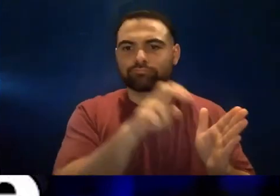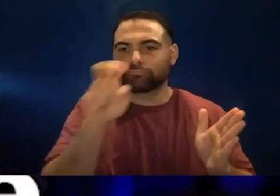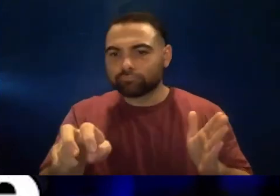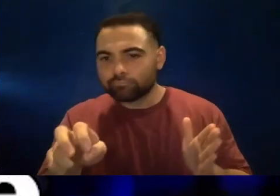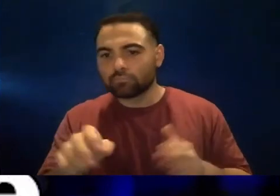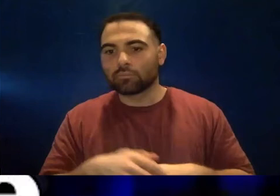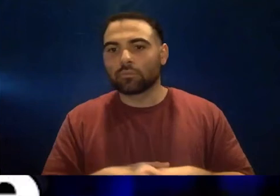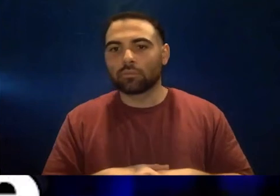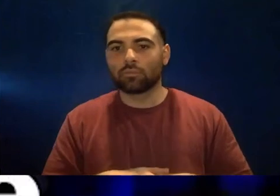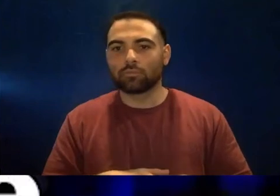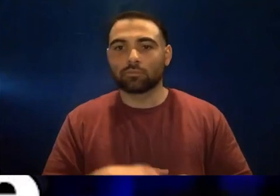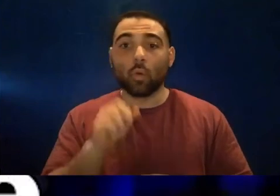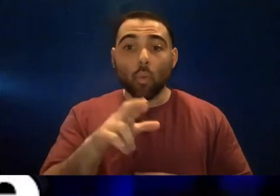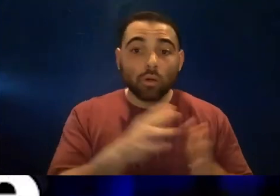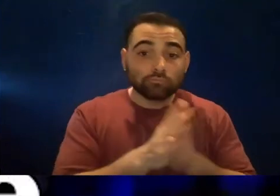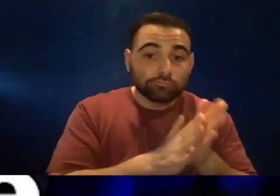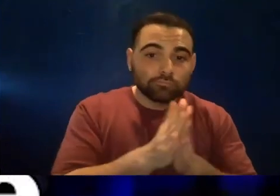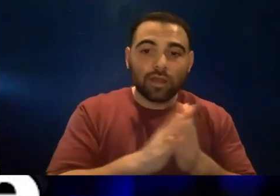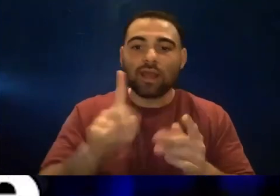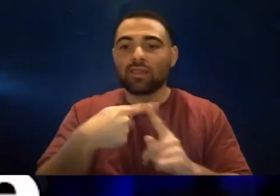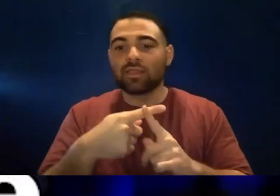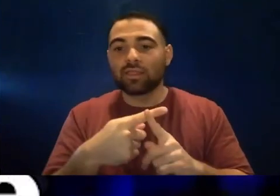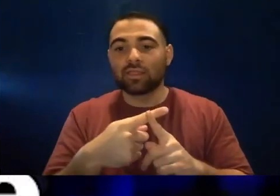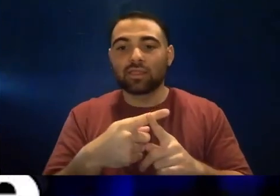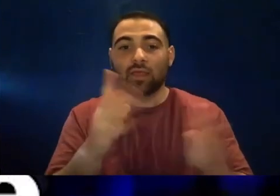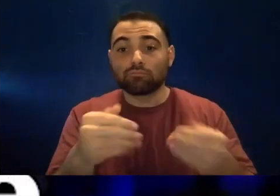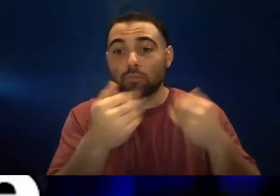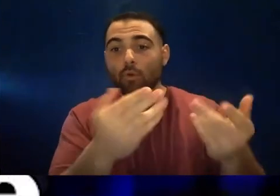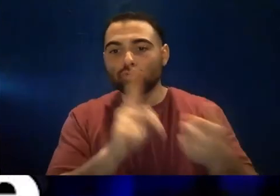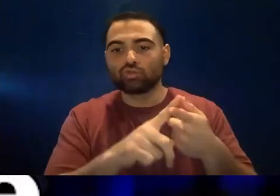to perhaps get some funding or something like that.